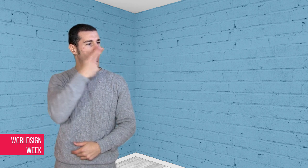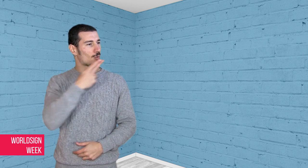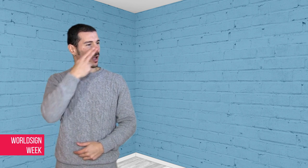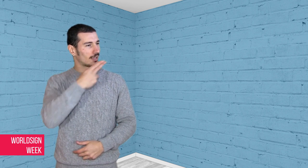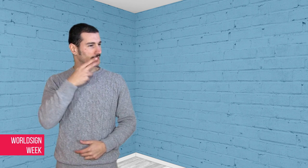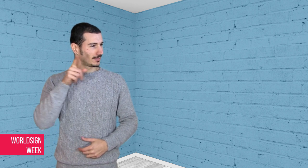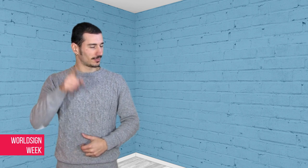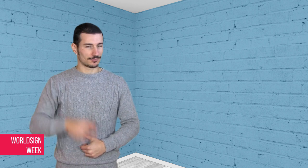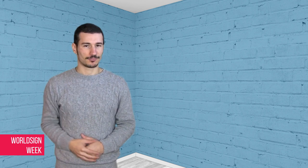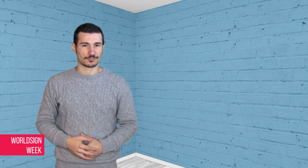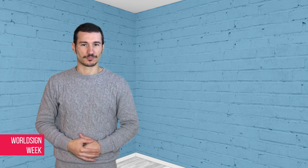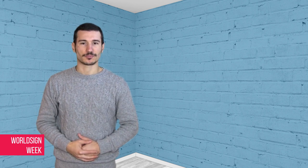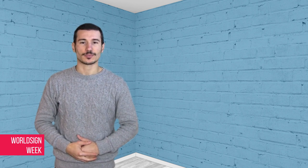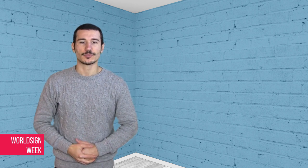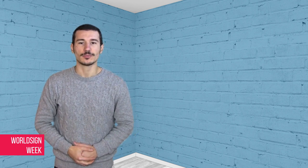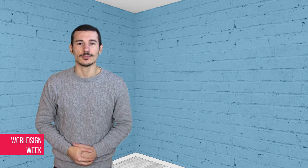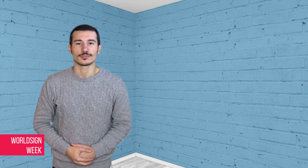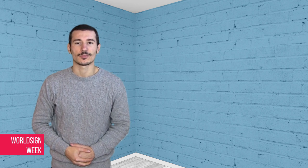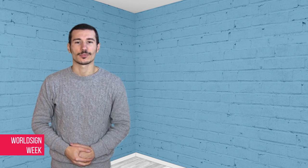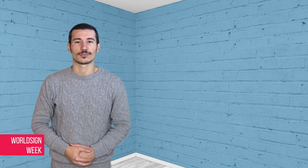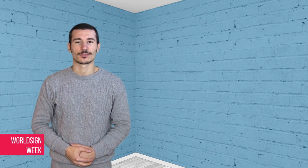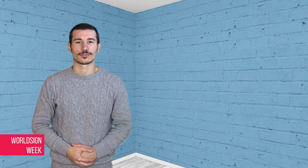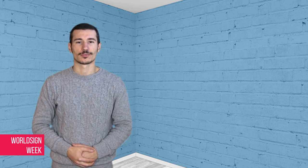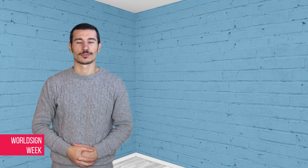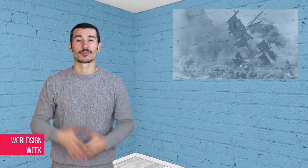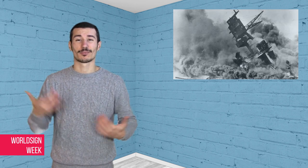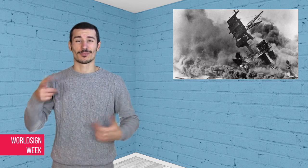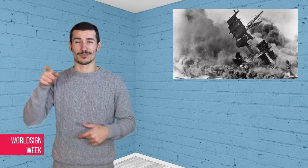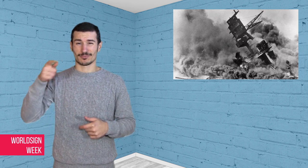He was making the visit “to pay tribute” to